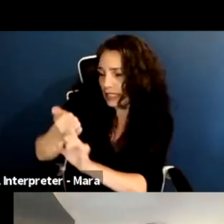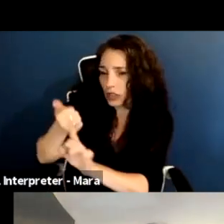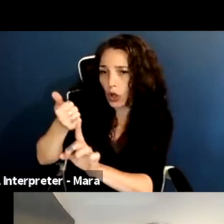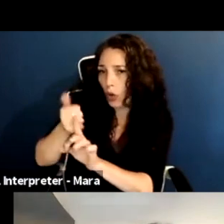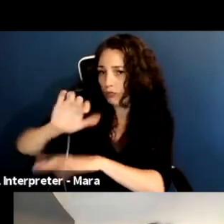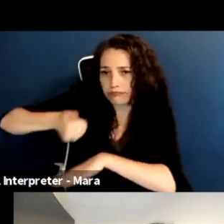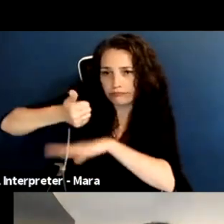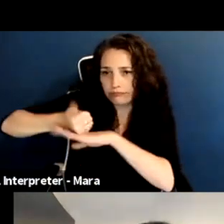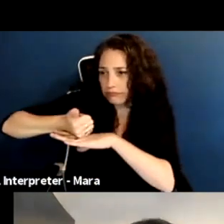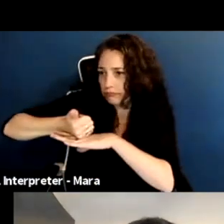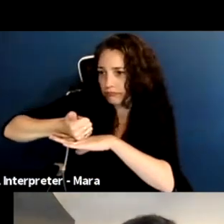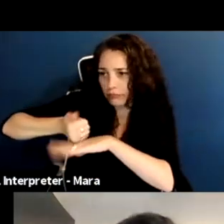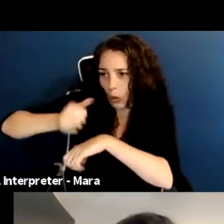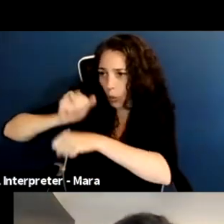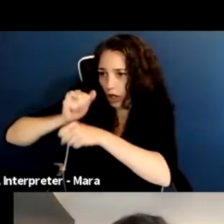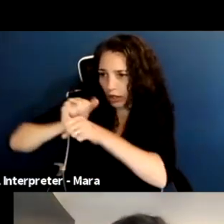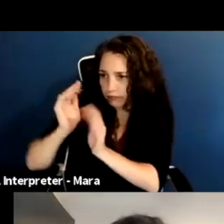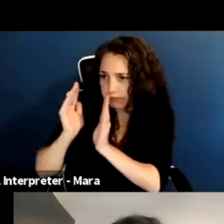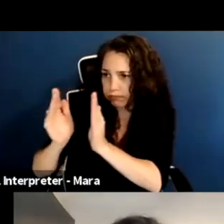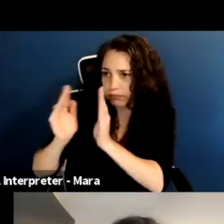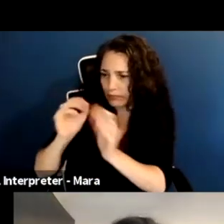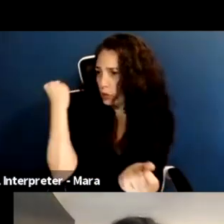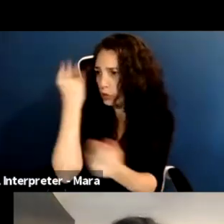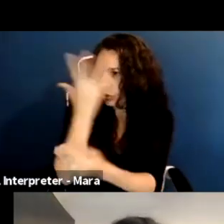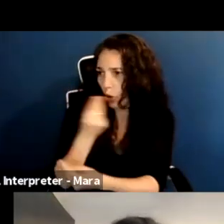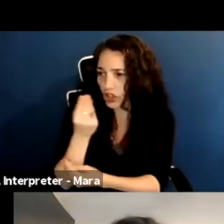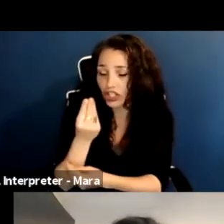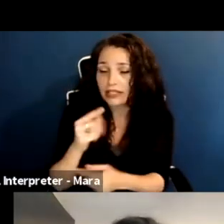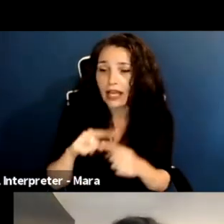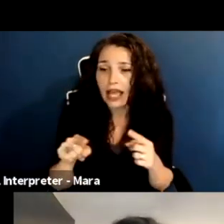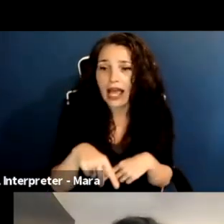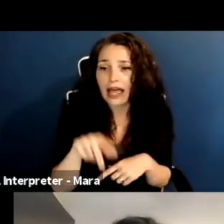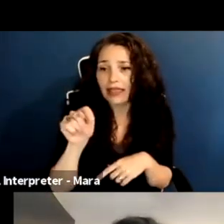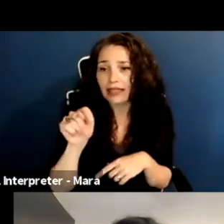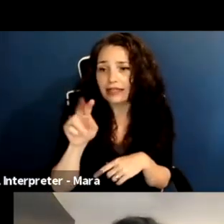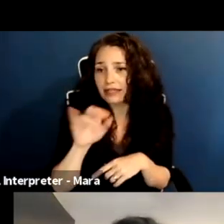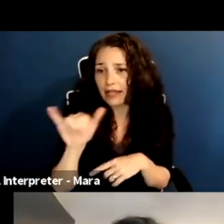piece of work, which was gorgeous and Tara Long at E1 saw it and Gal saw it